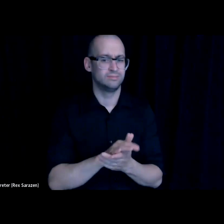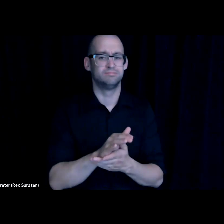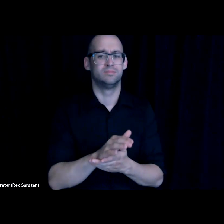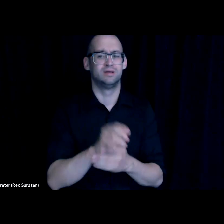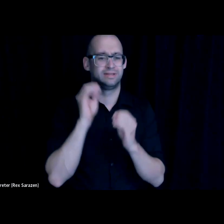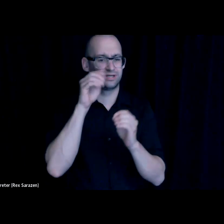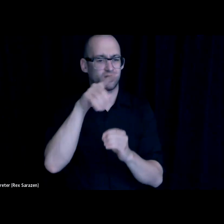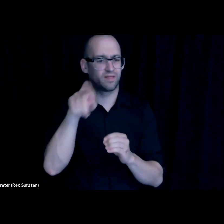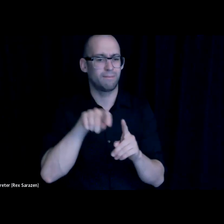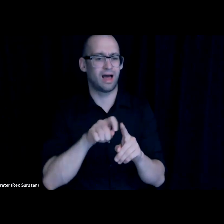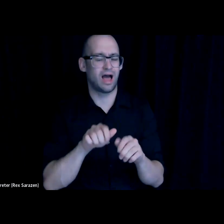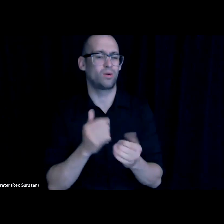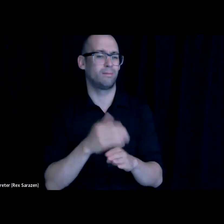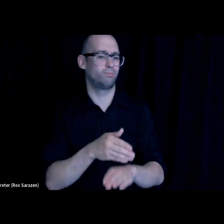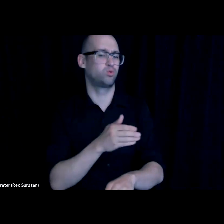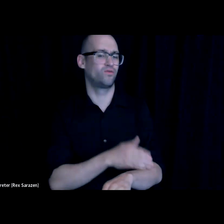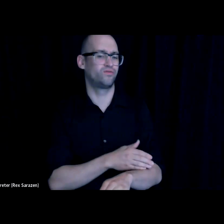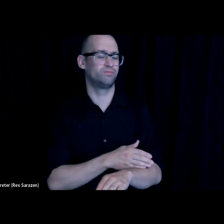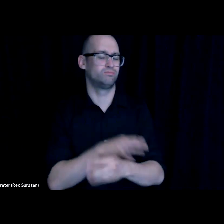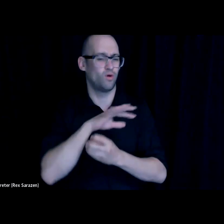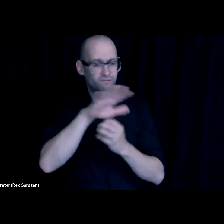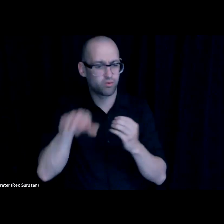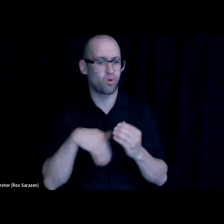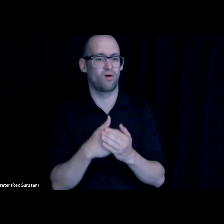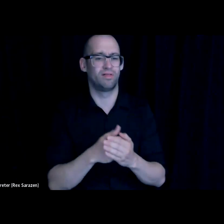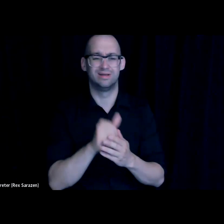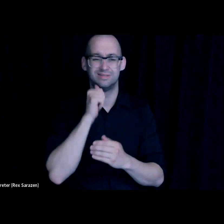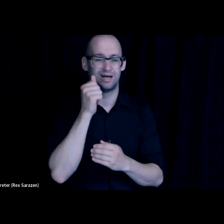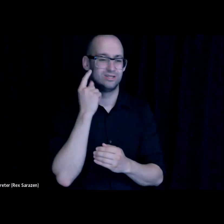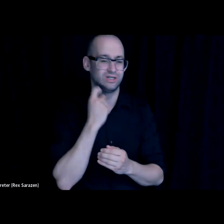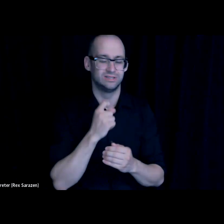in the classroom. So it's an activity using your phone. It's, how do you take that to